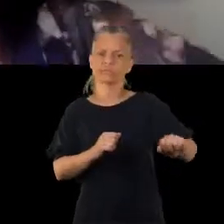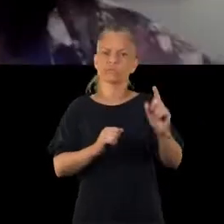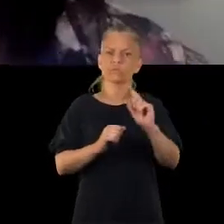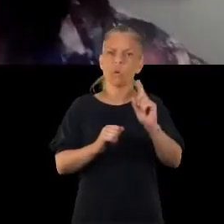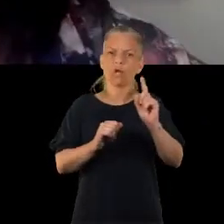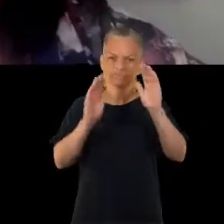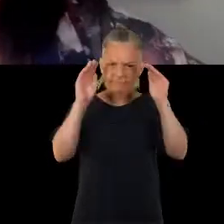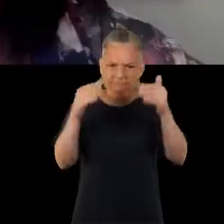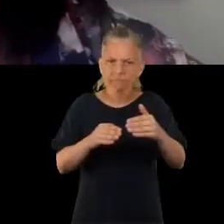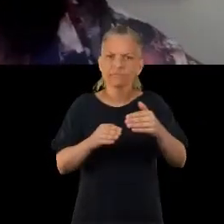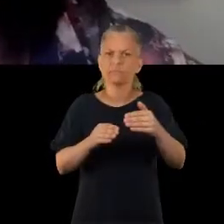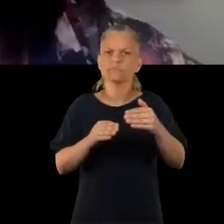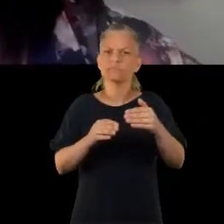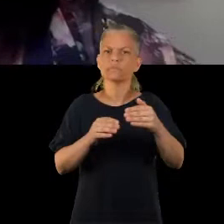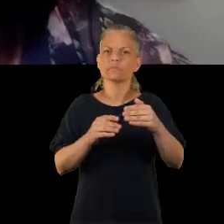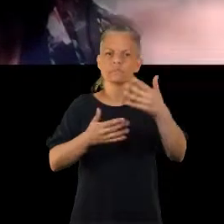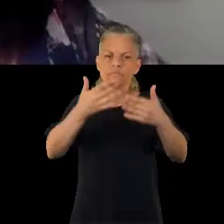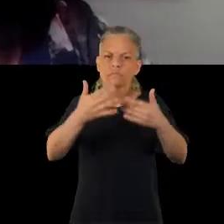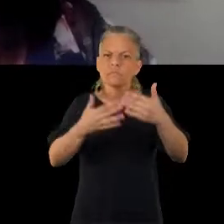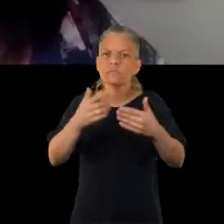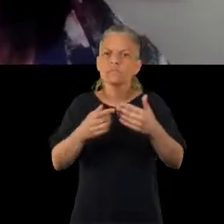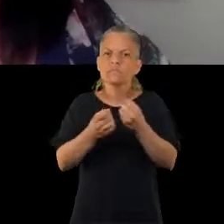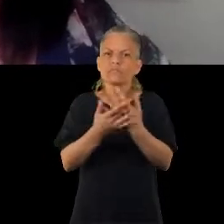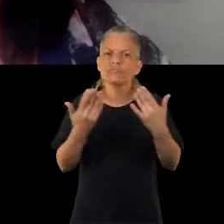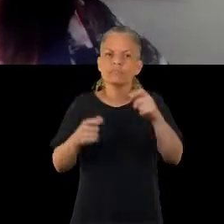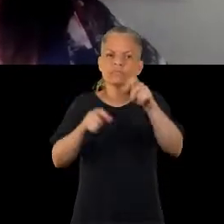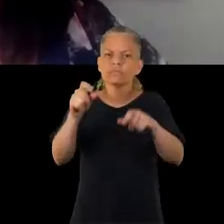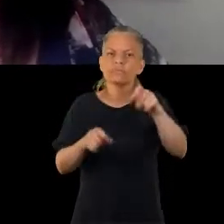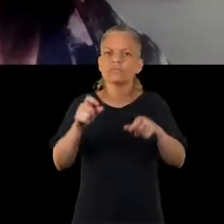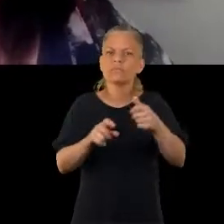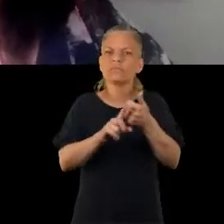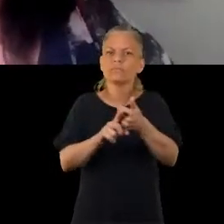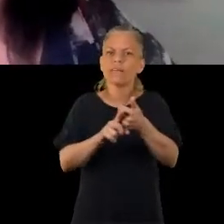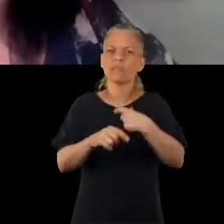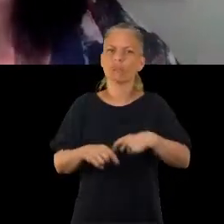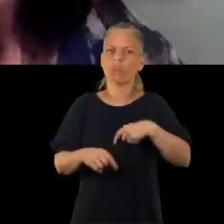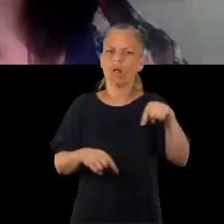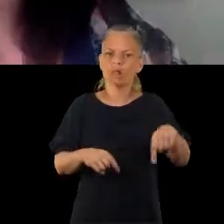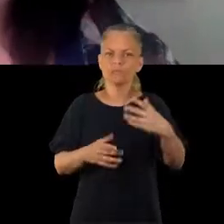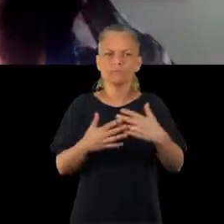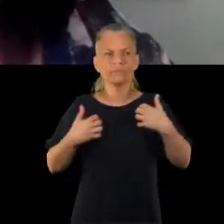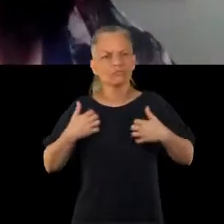but I know Peer Hub does a fair bit of work with the NHS. Now we know the NHS in England works